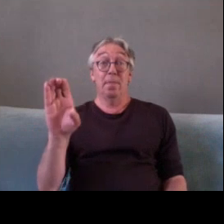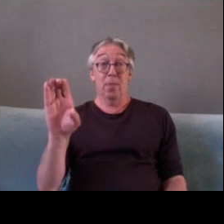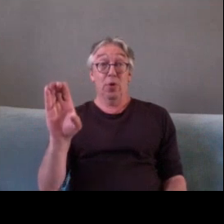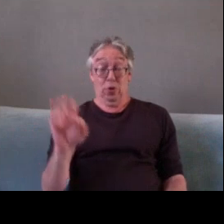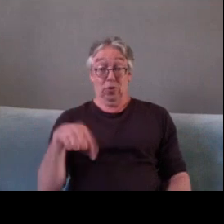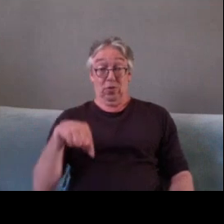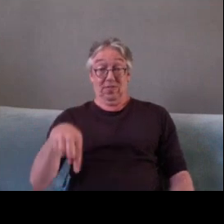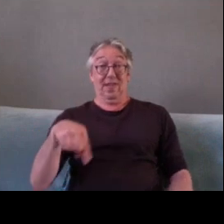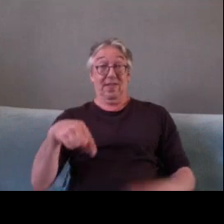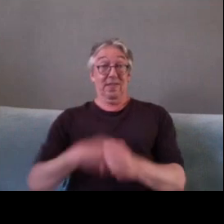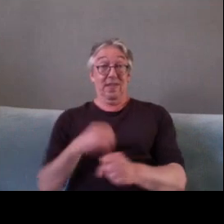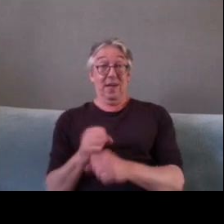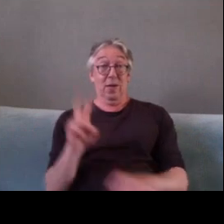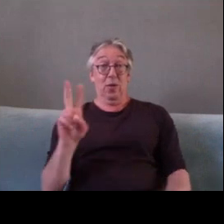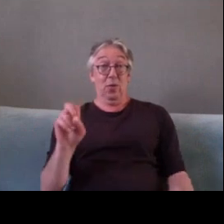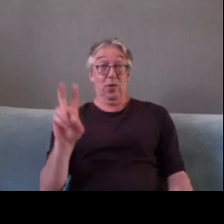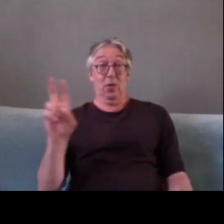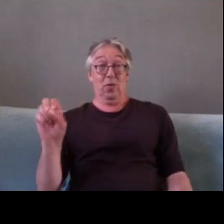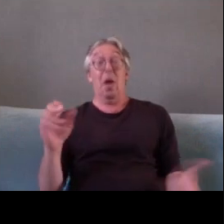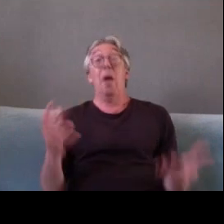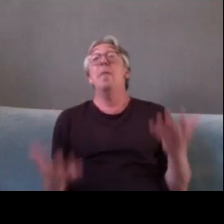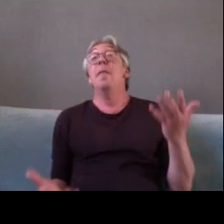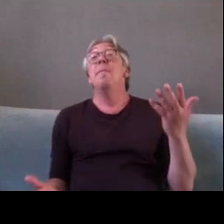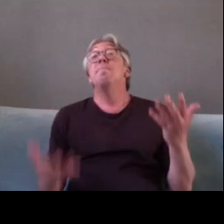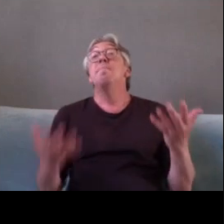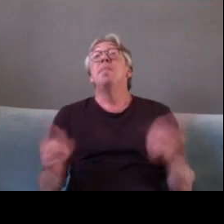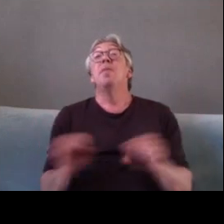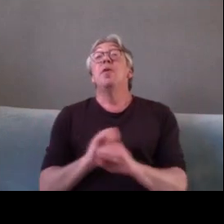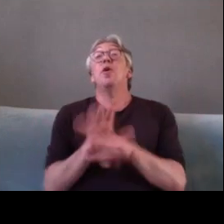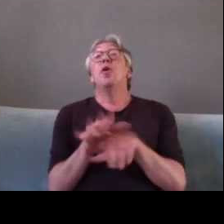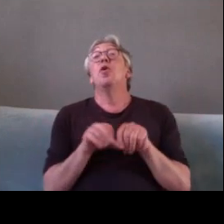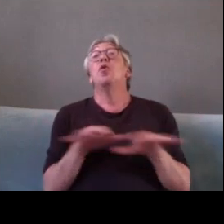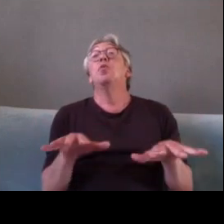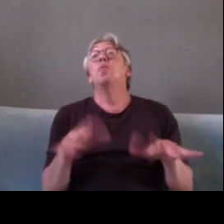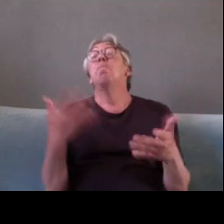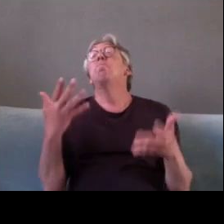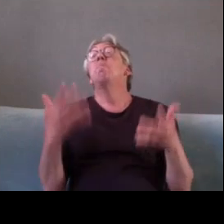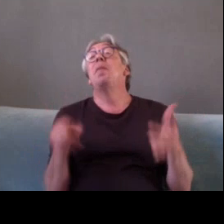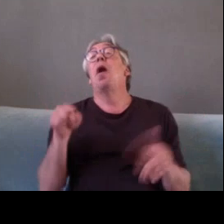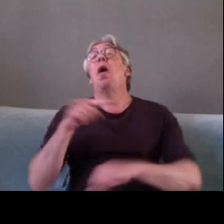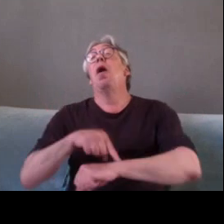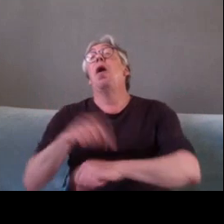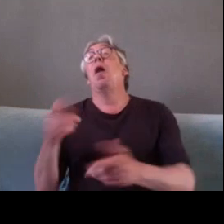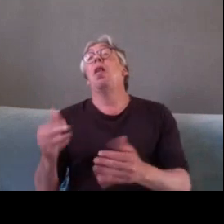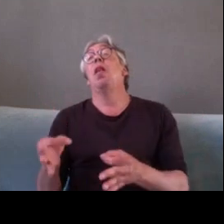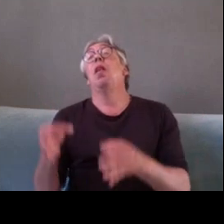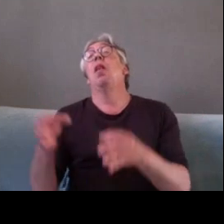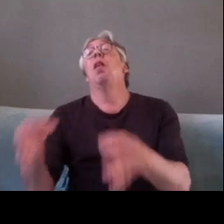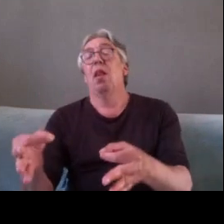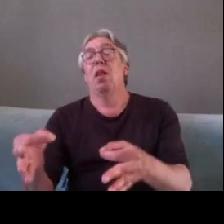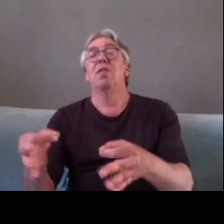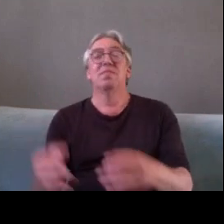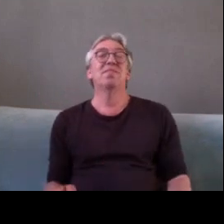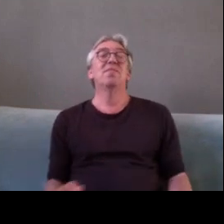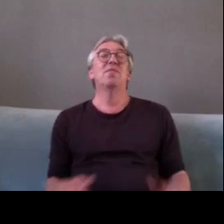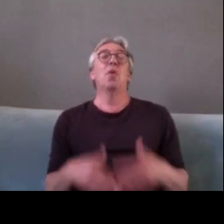Maybe due to the COVID situation things have slowed down or we know that often countries miss this deadline.